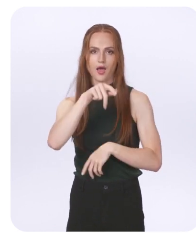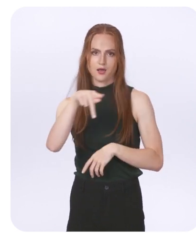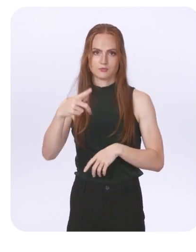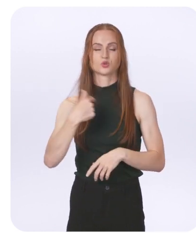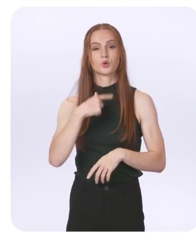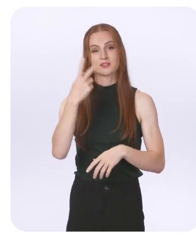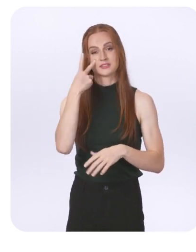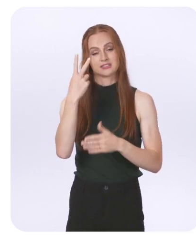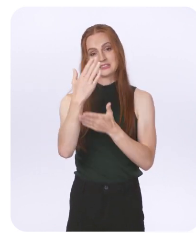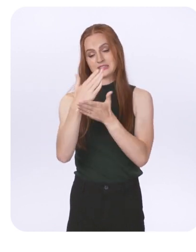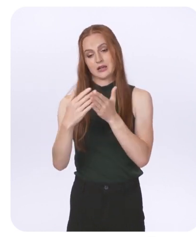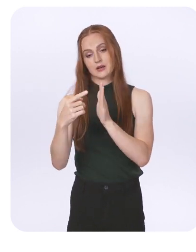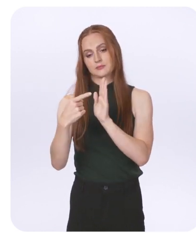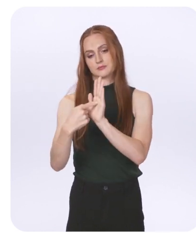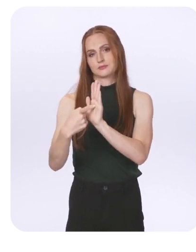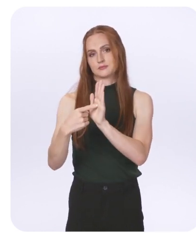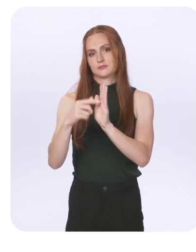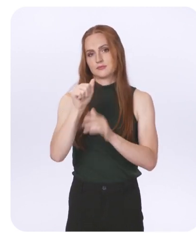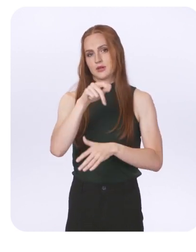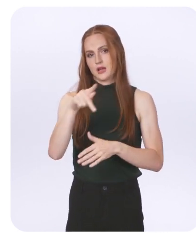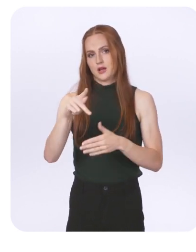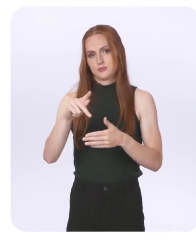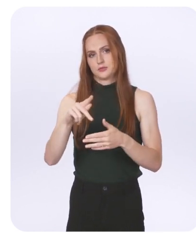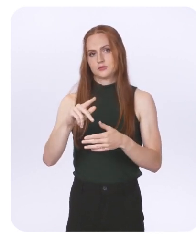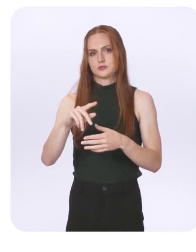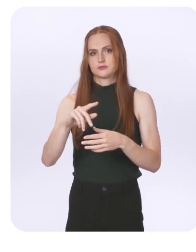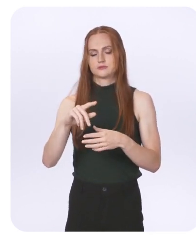That said, trials are popular with our users.